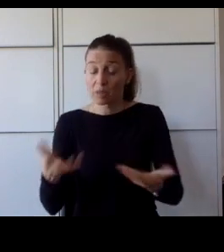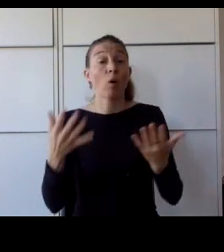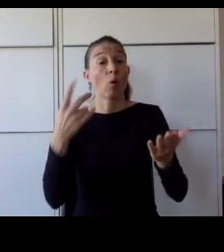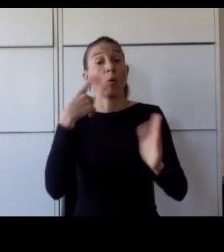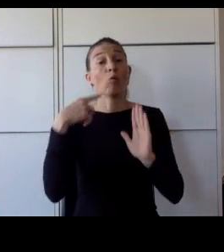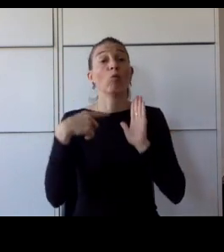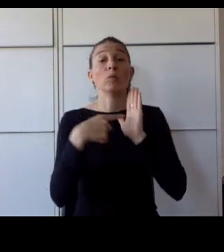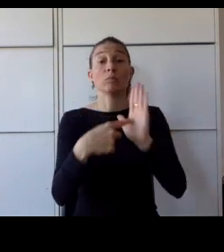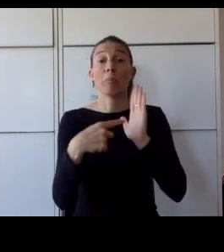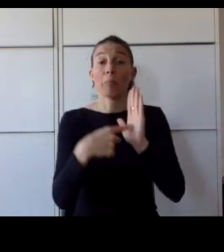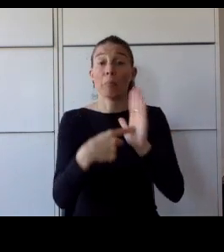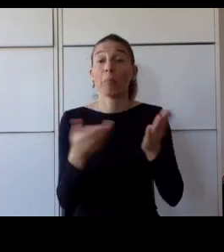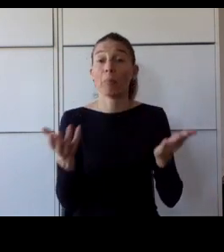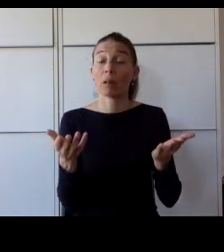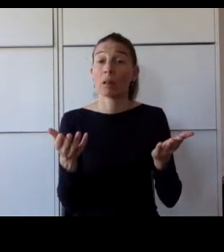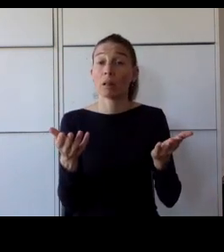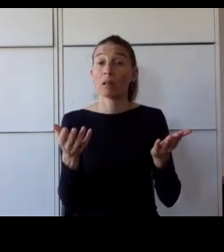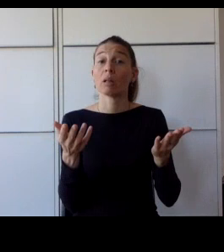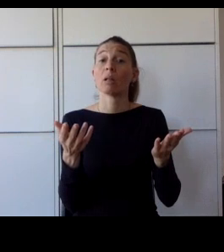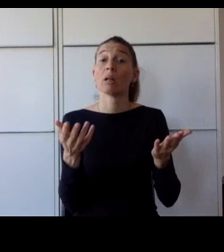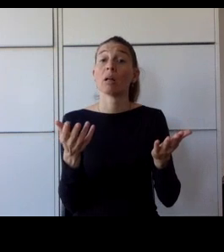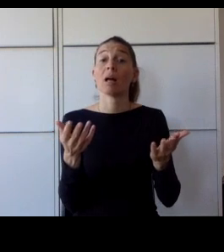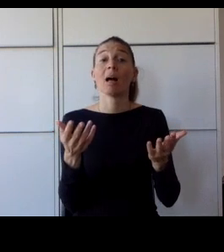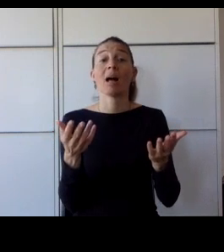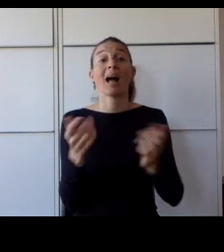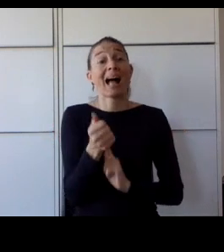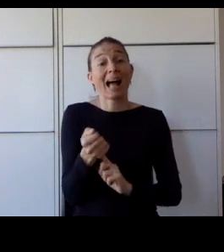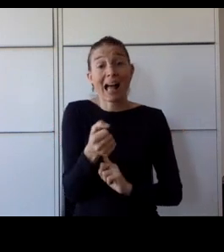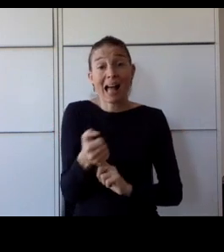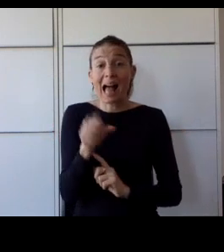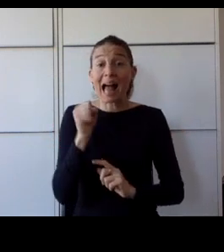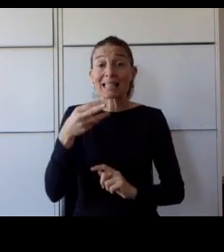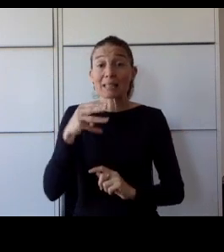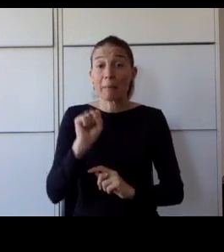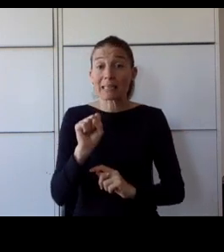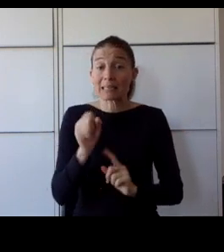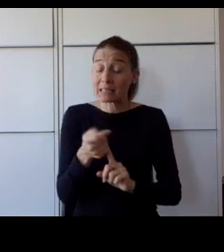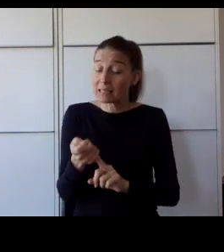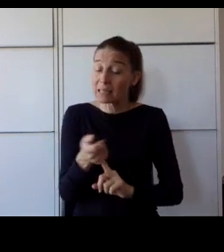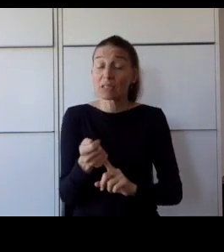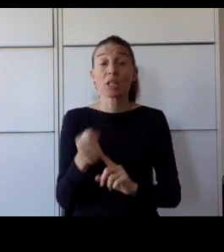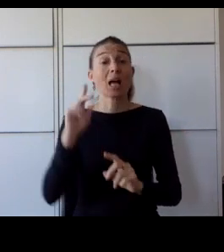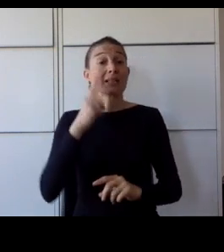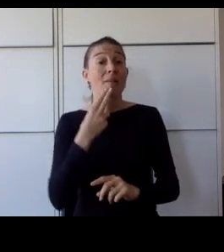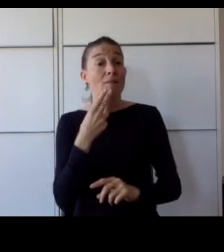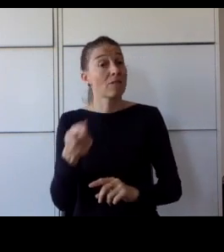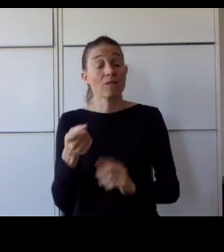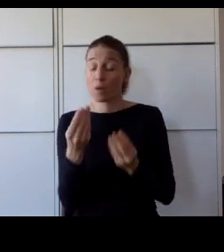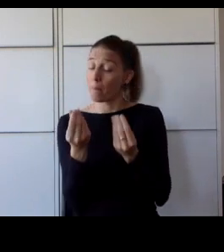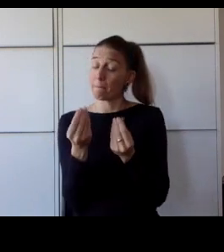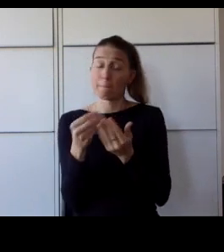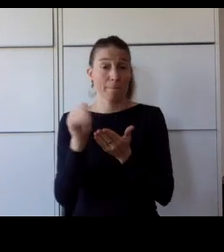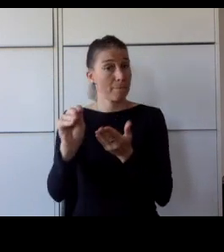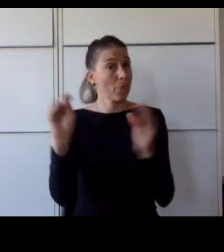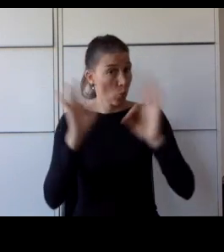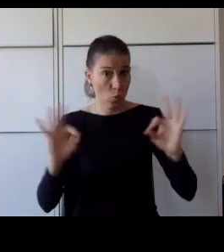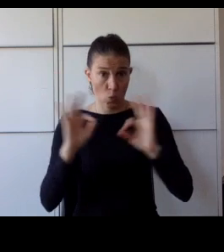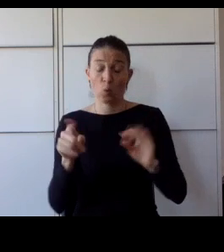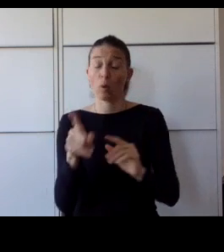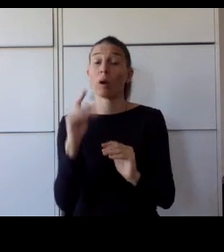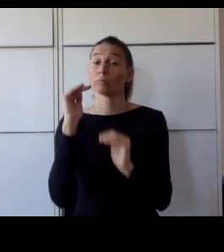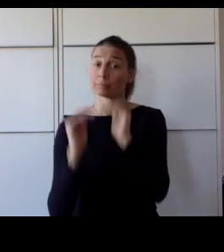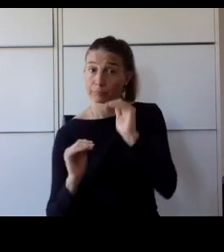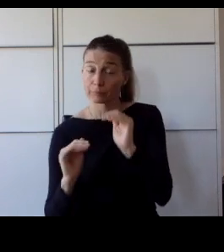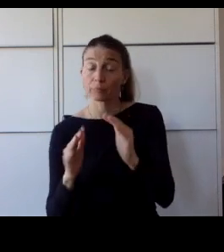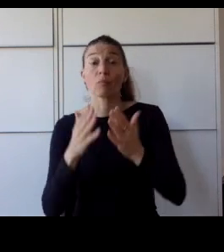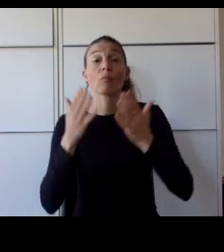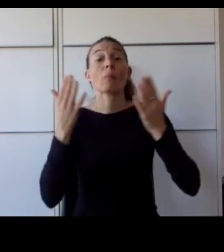to allow free SMS to deaf consumers or unlimited Internet data.